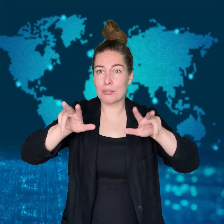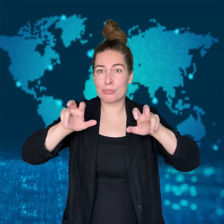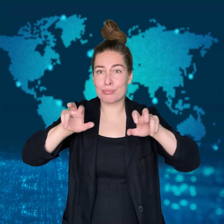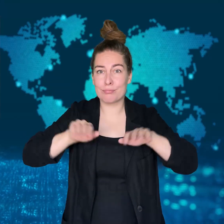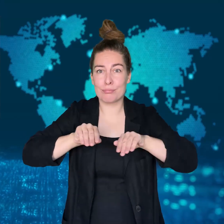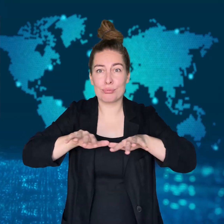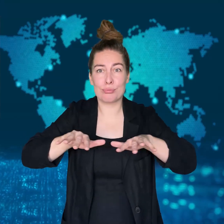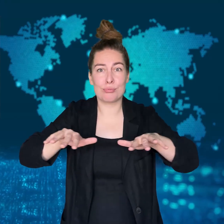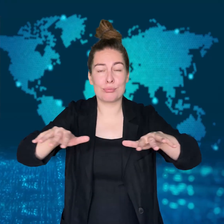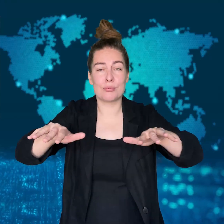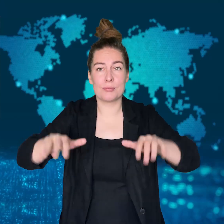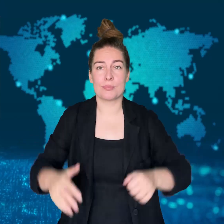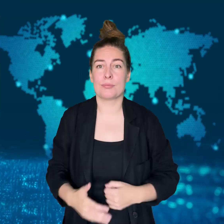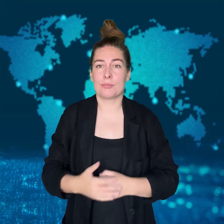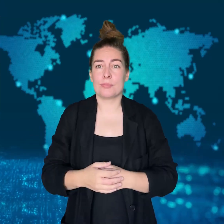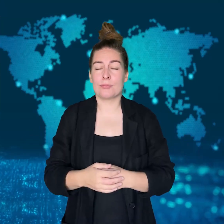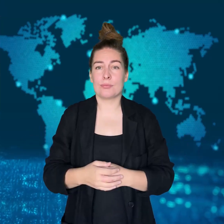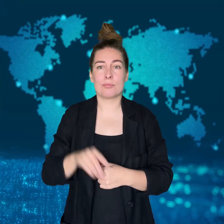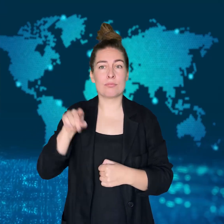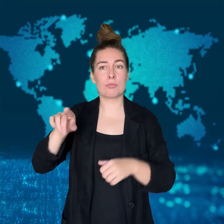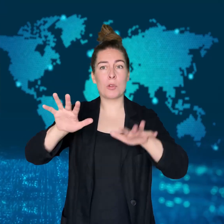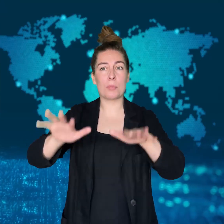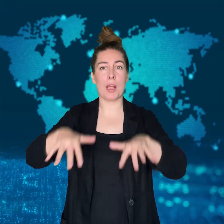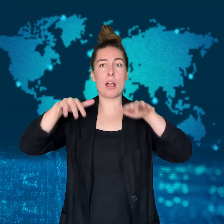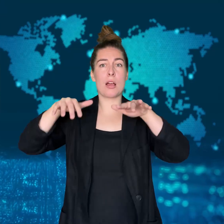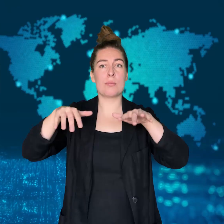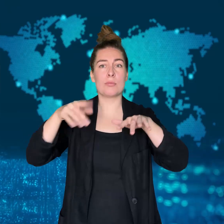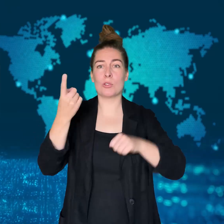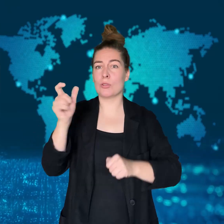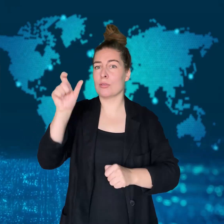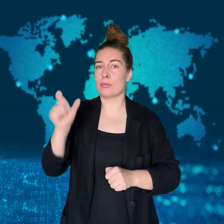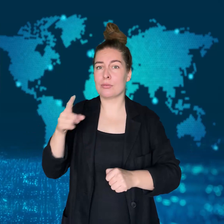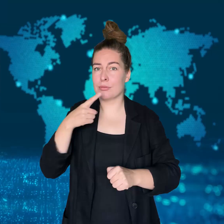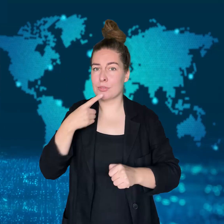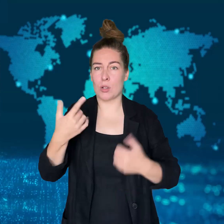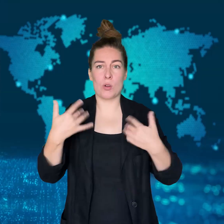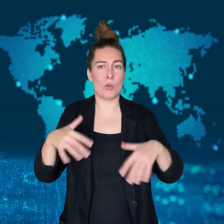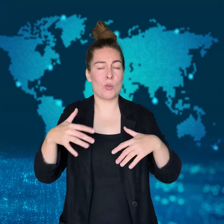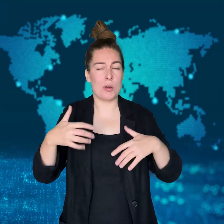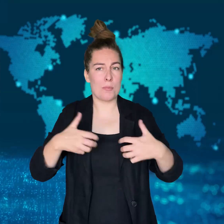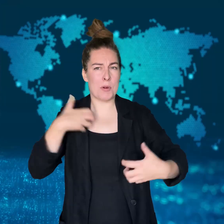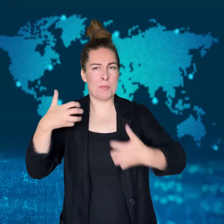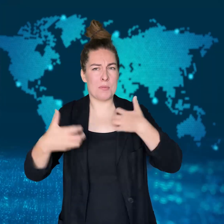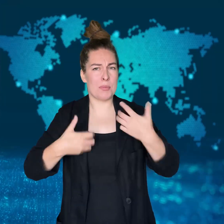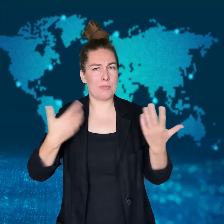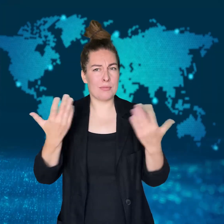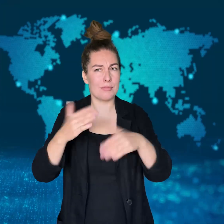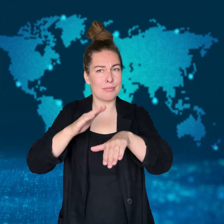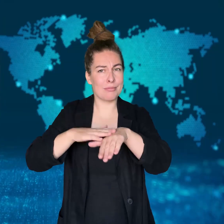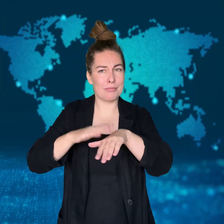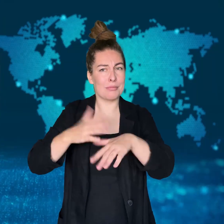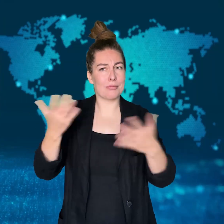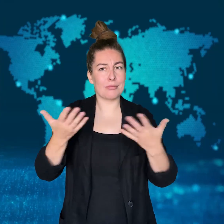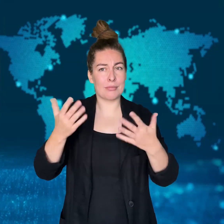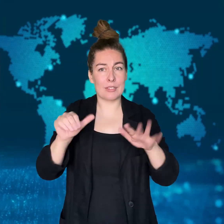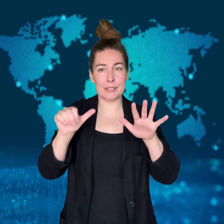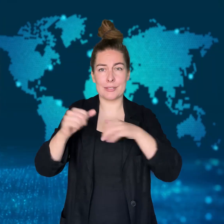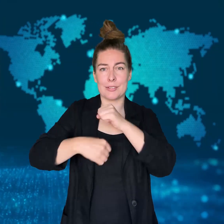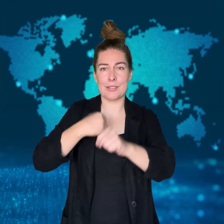There are reports of the bugs in the country's own Parliament.